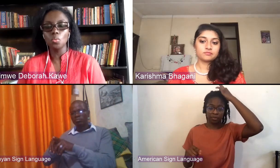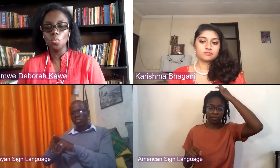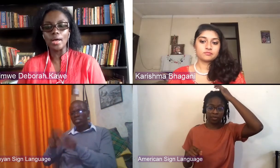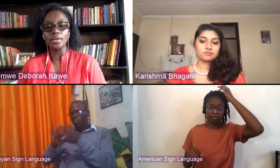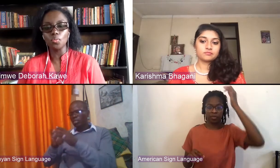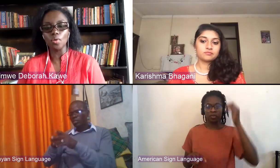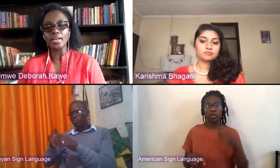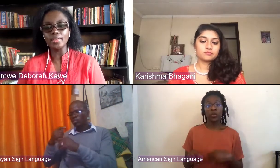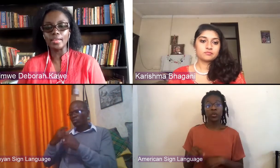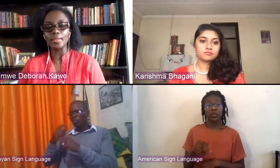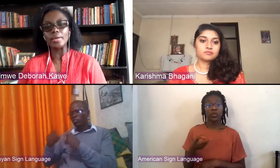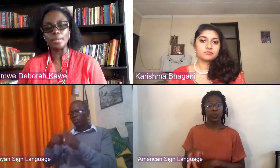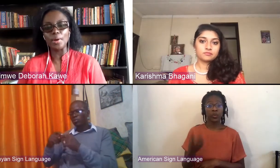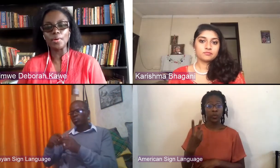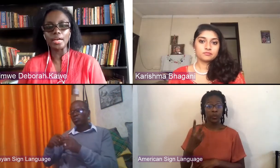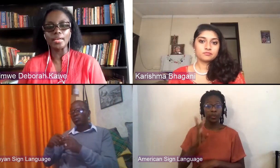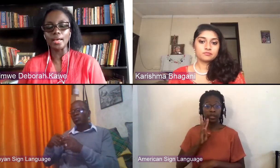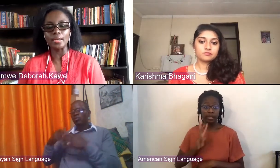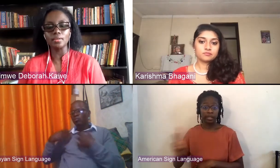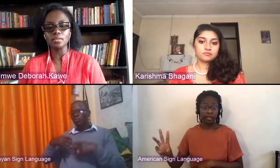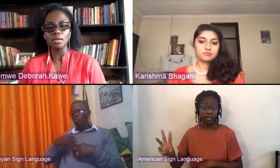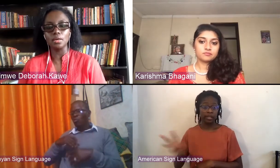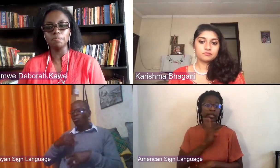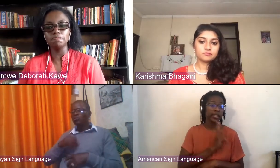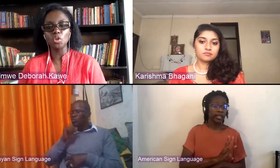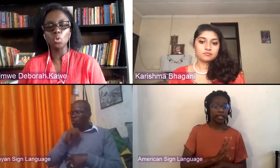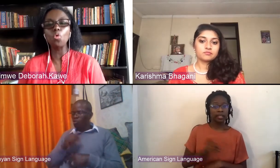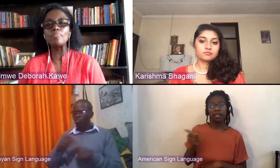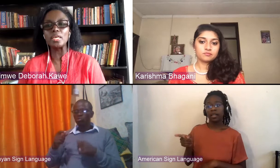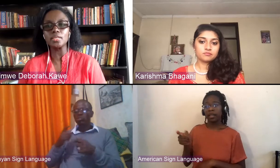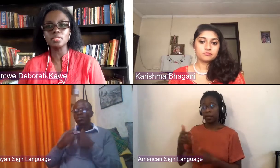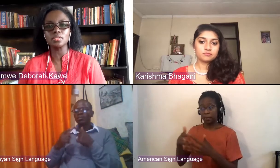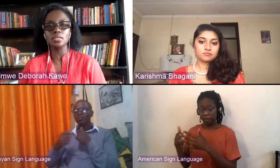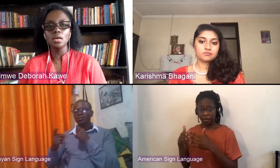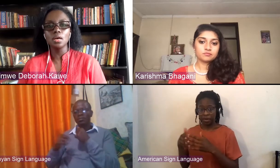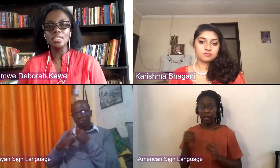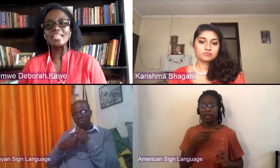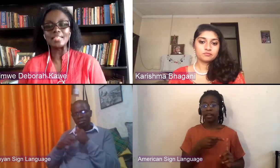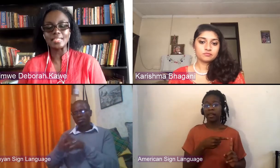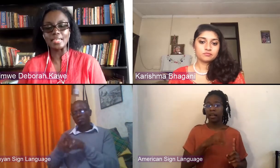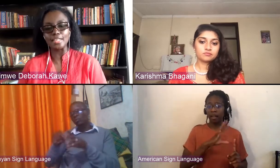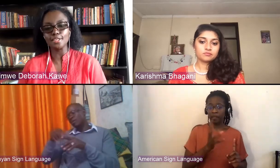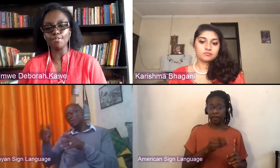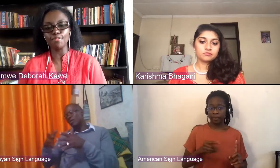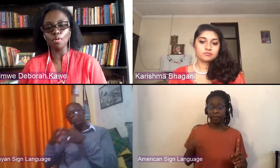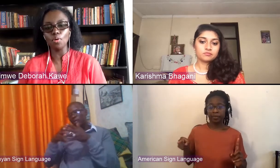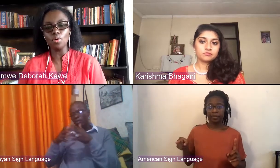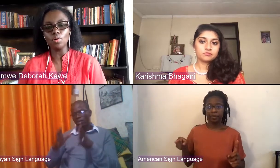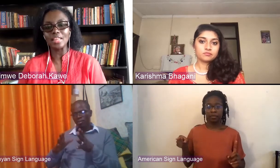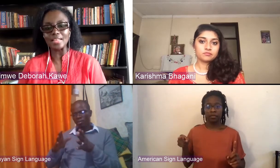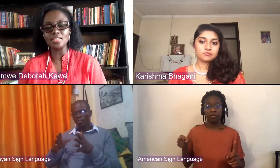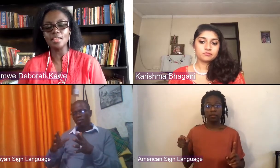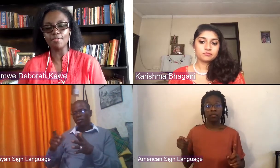one Rwandan and the other one American and who meet in 1994, that's their first meeting.